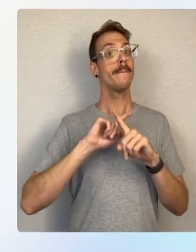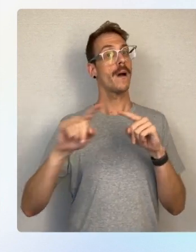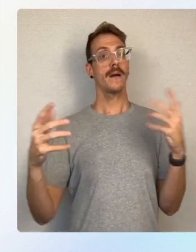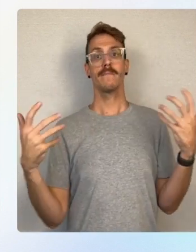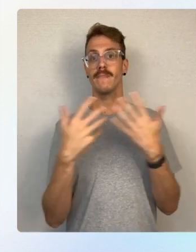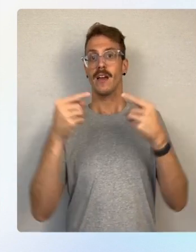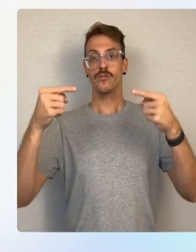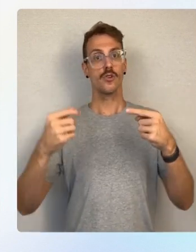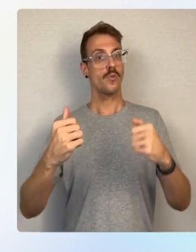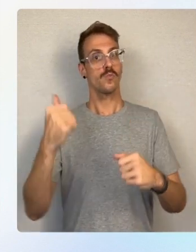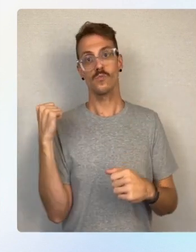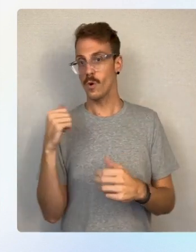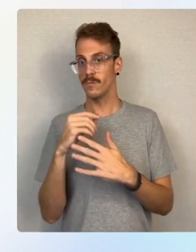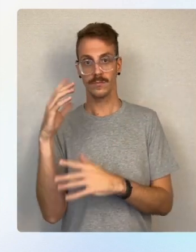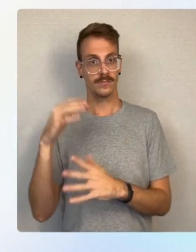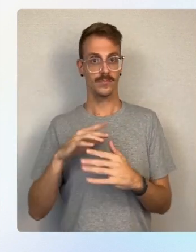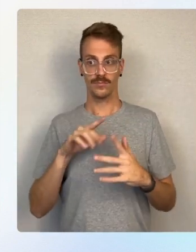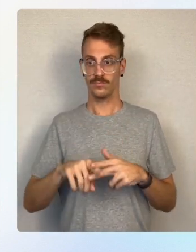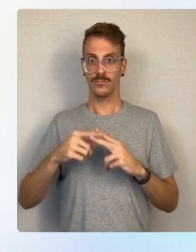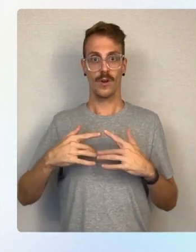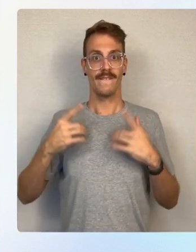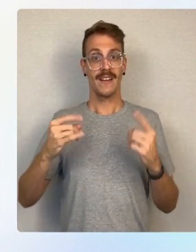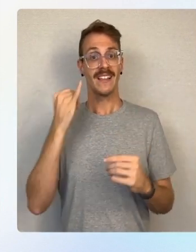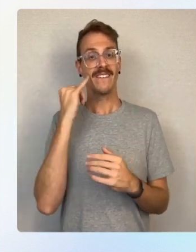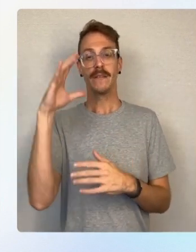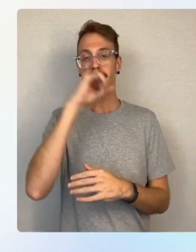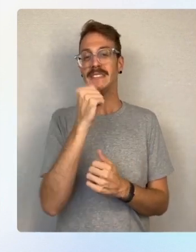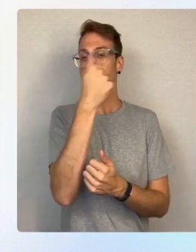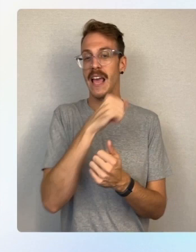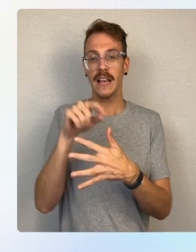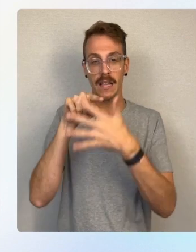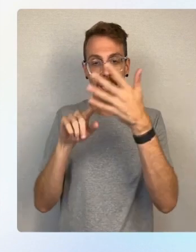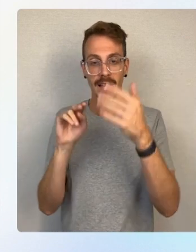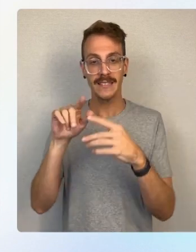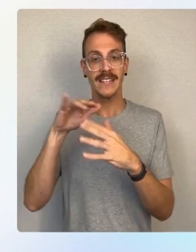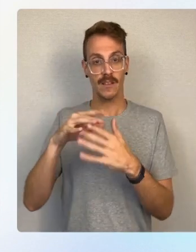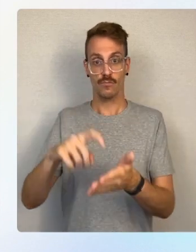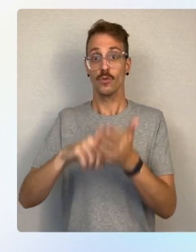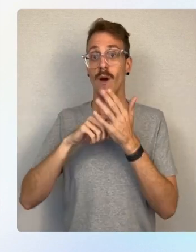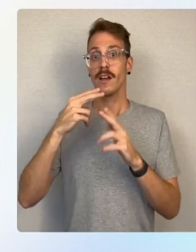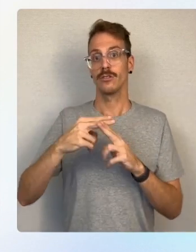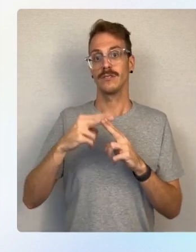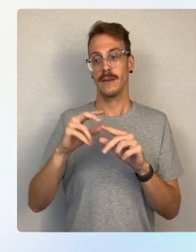but the matcher will not trigger its event if it is missing any entities provided in the required entity names field.